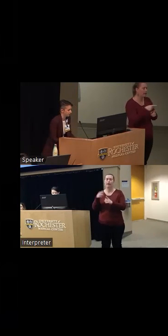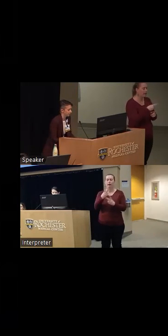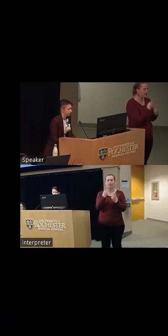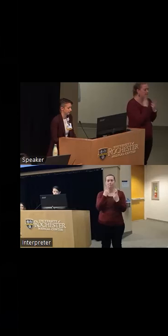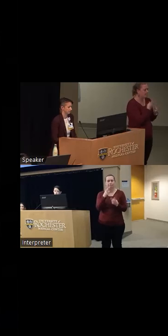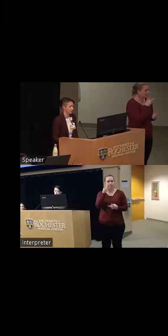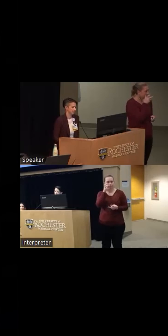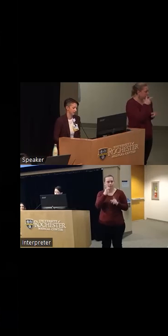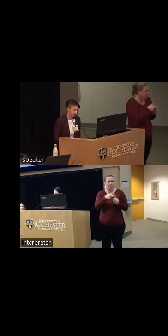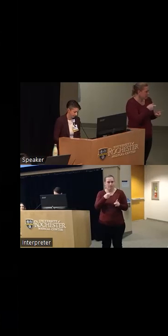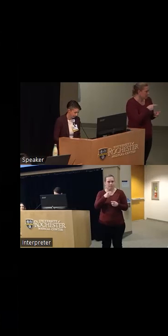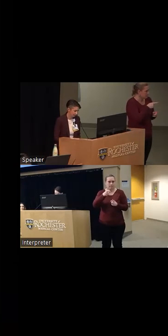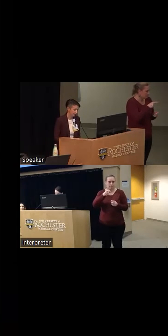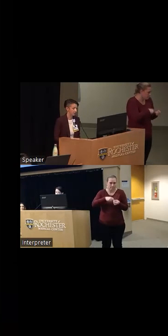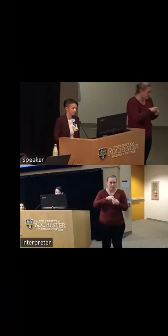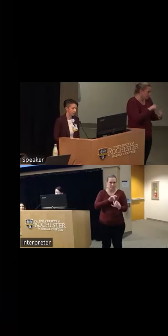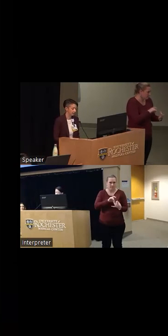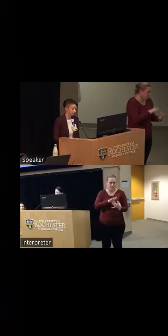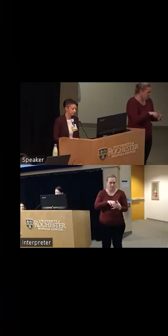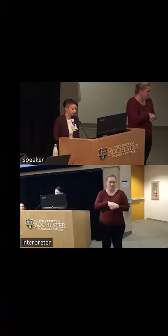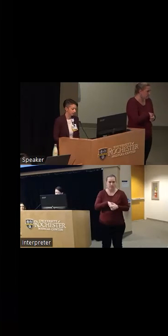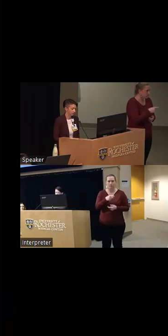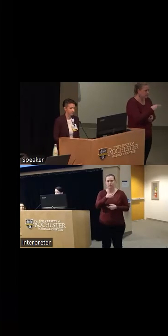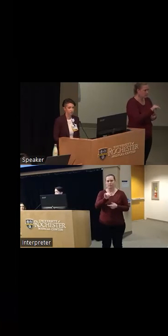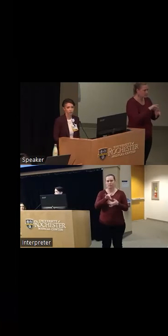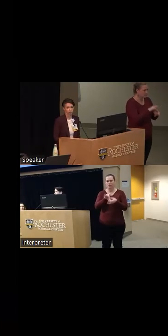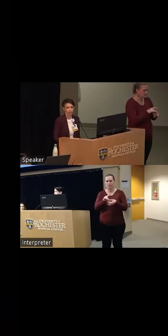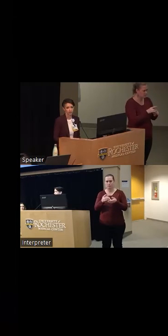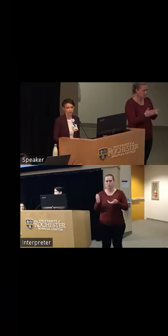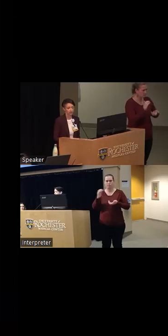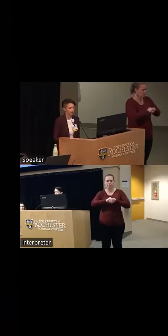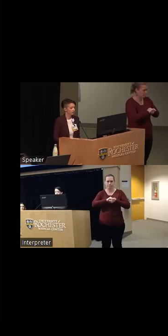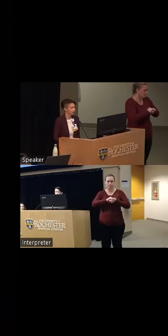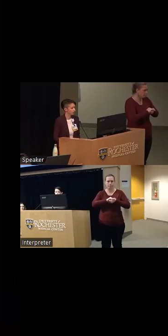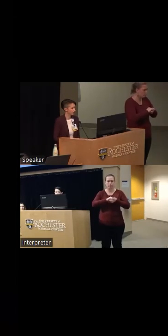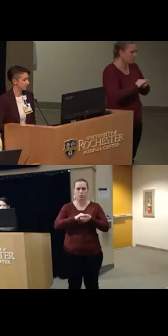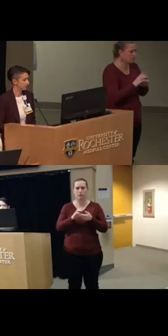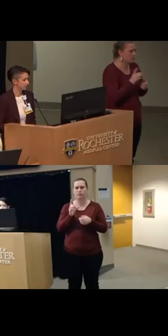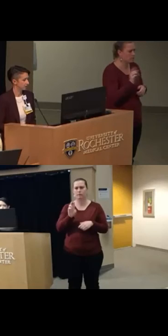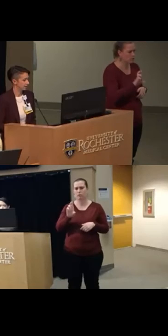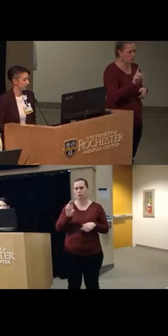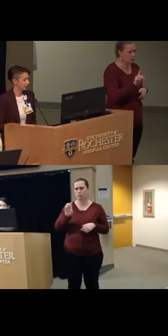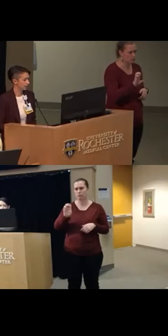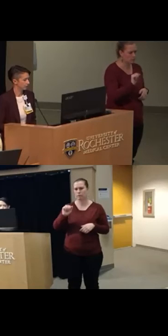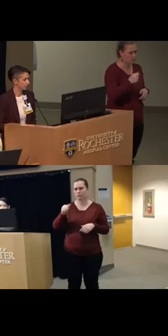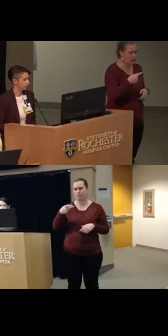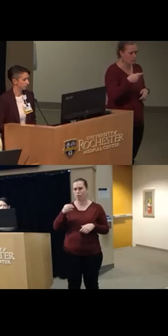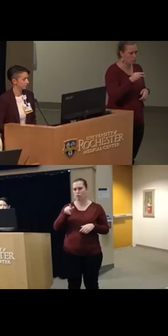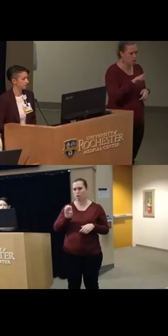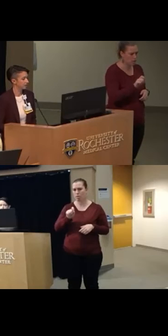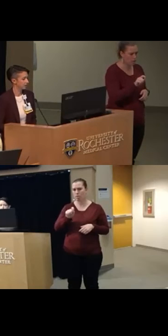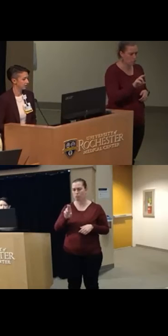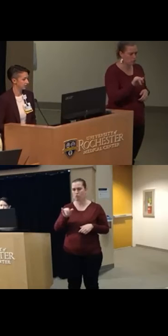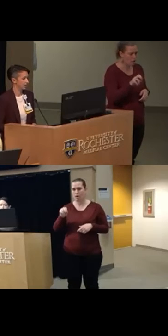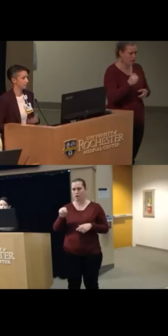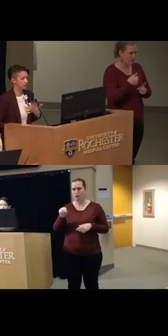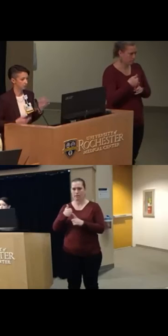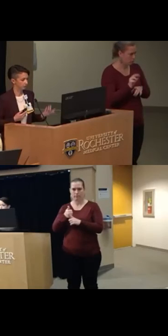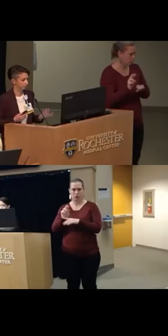with uh Dr de to caparell Ryan um in surgical residency so she's let us know EAP helps us